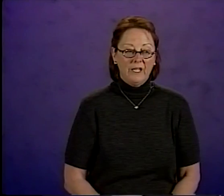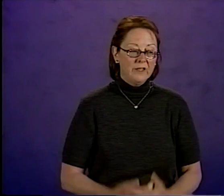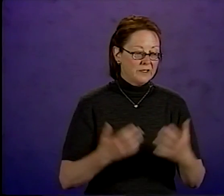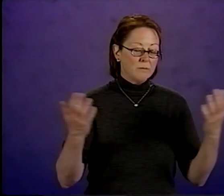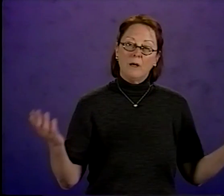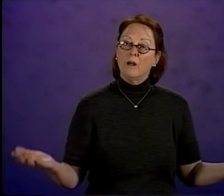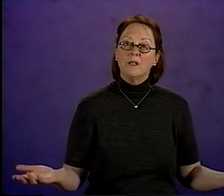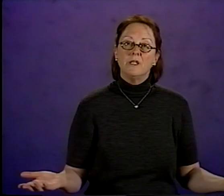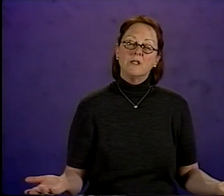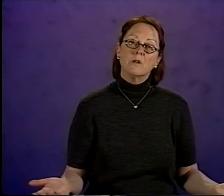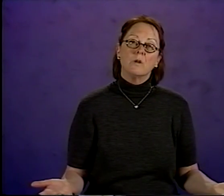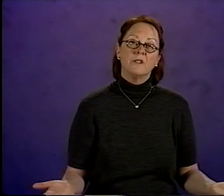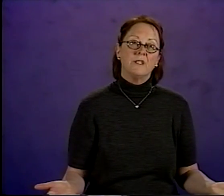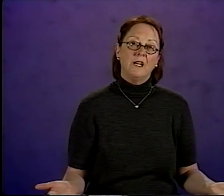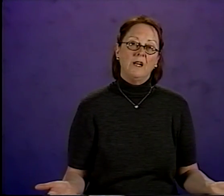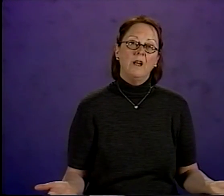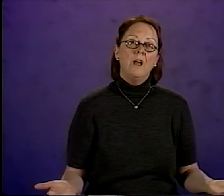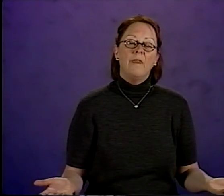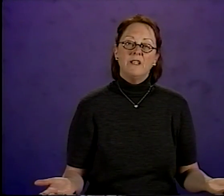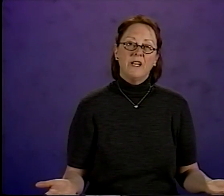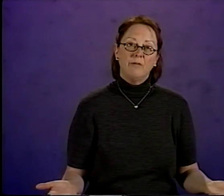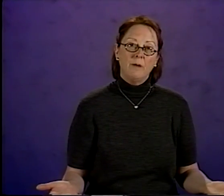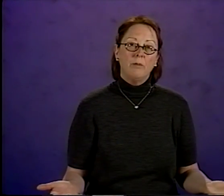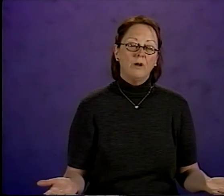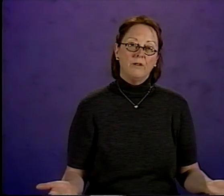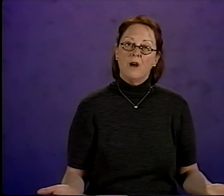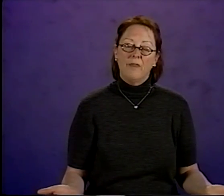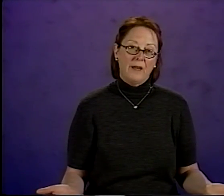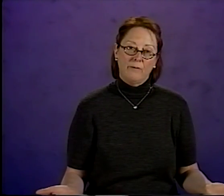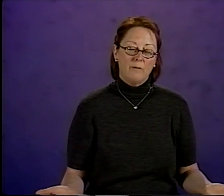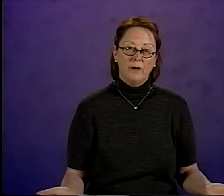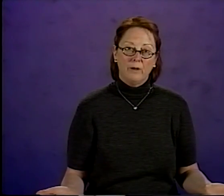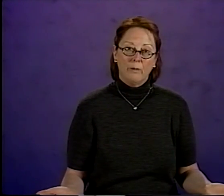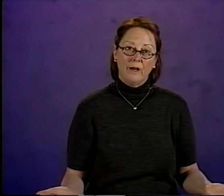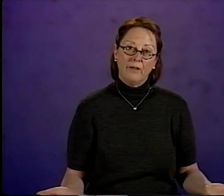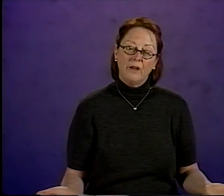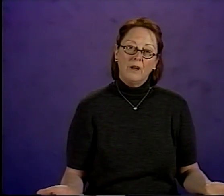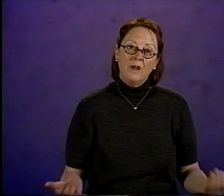in this American discourse scene that deaf people are not that familiar with.